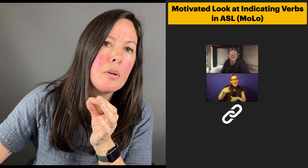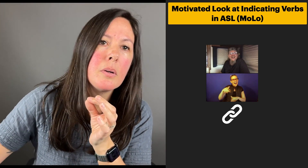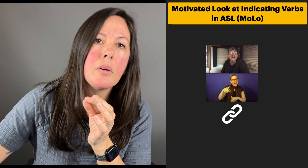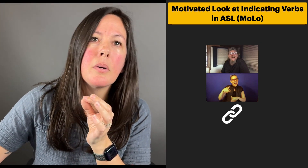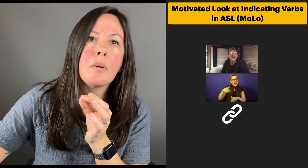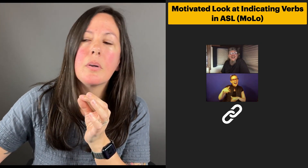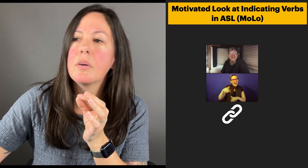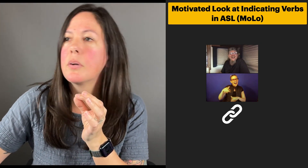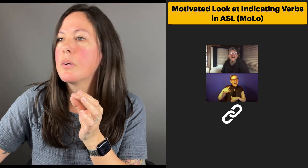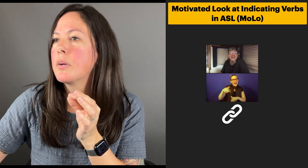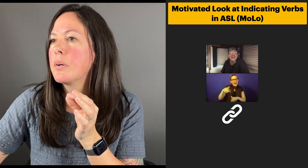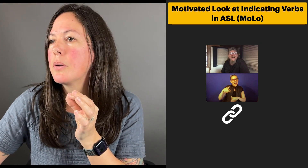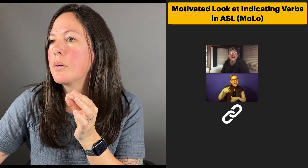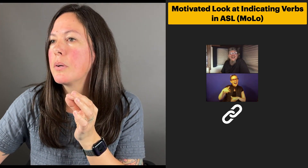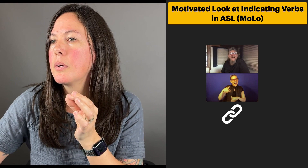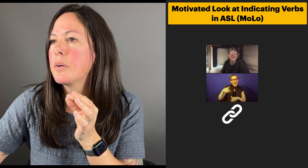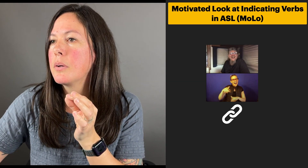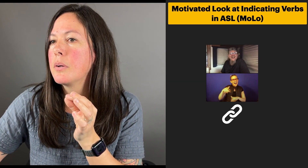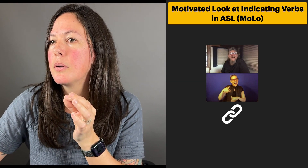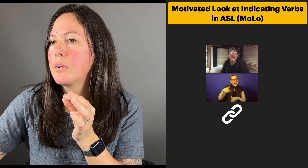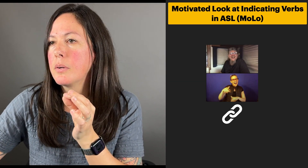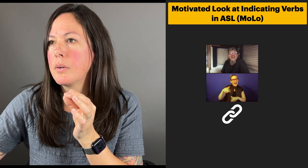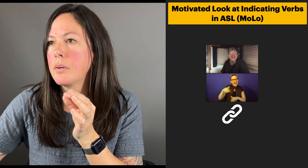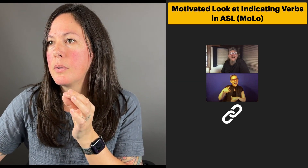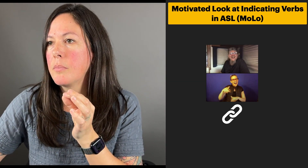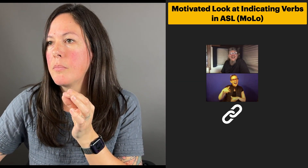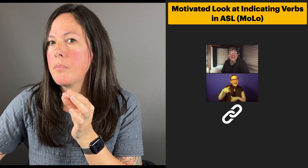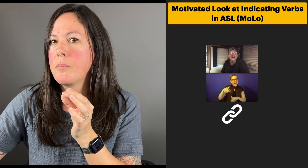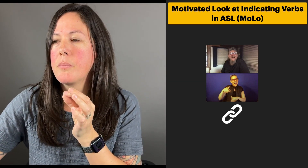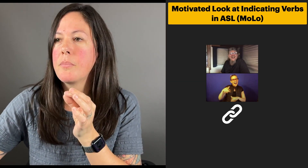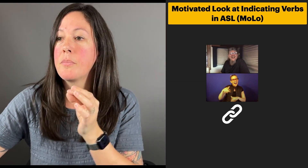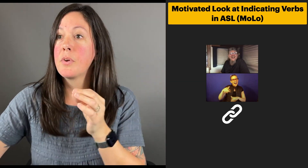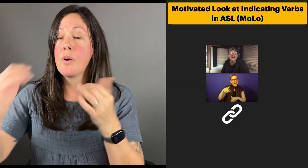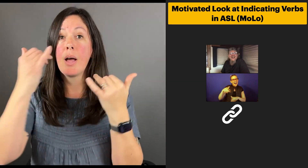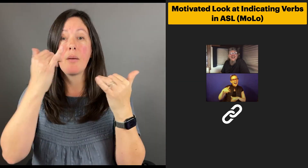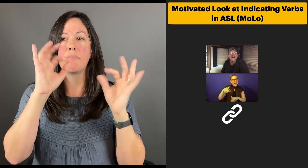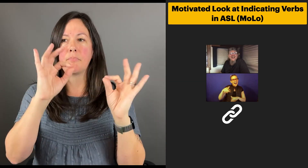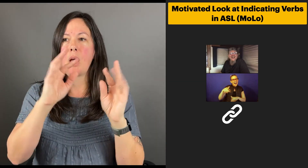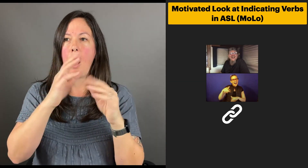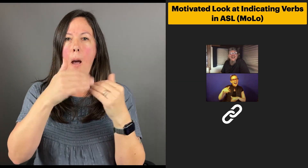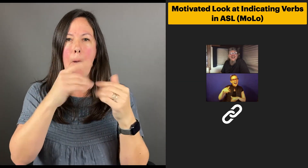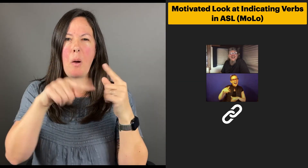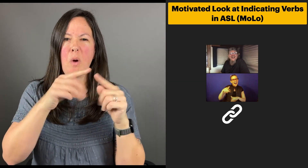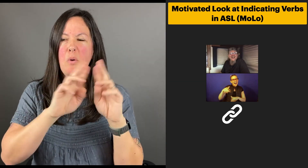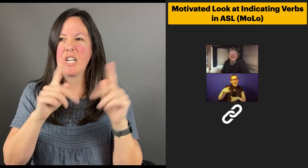moment let's see